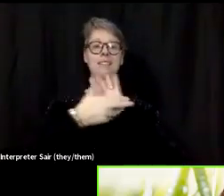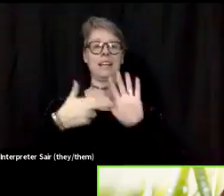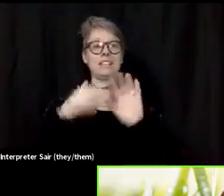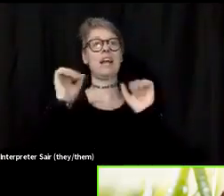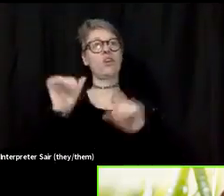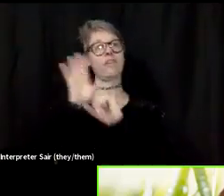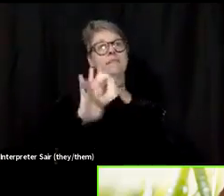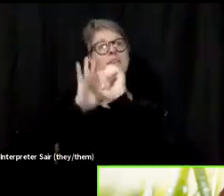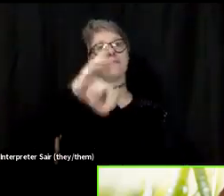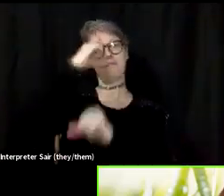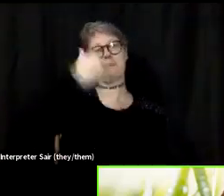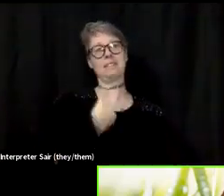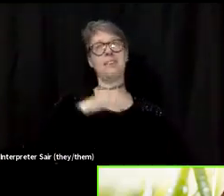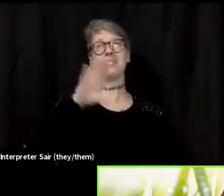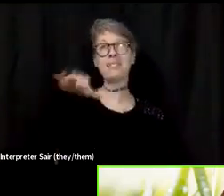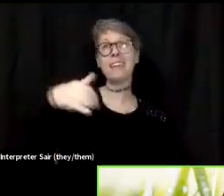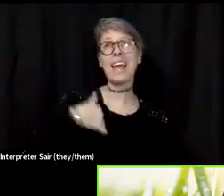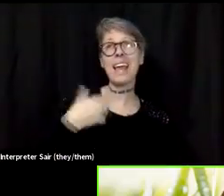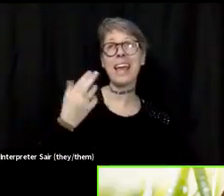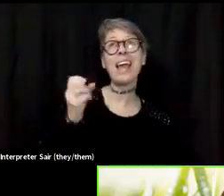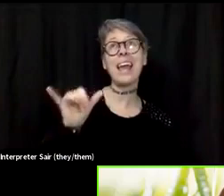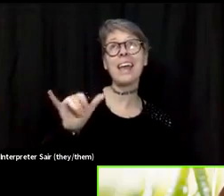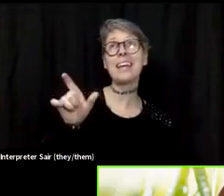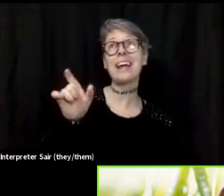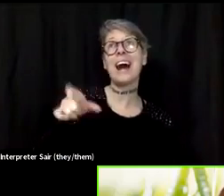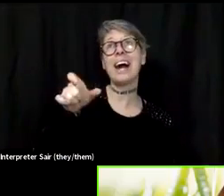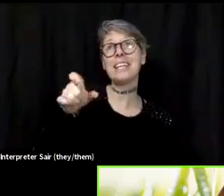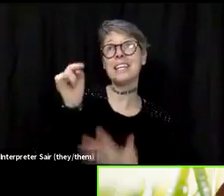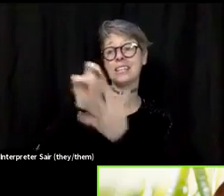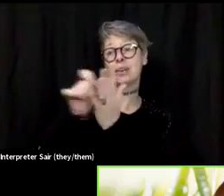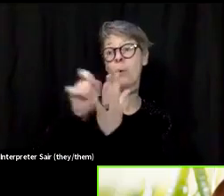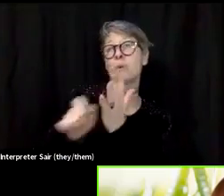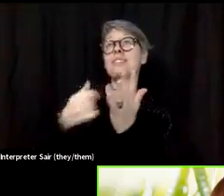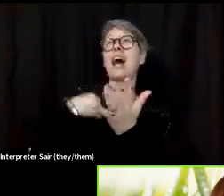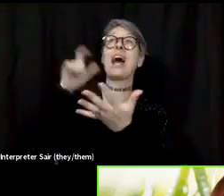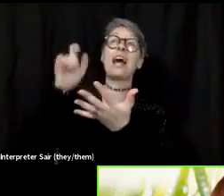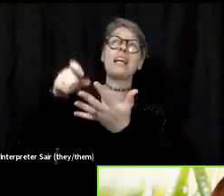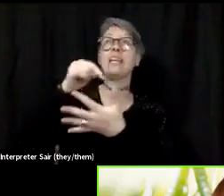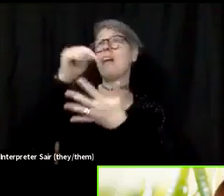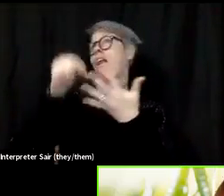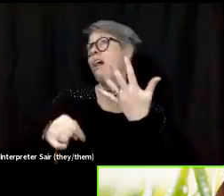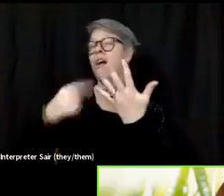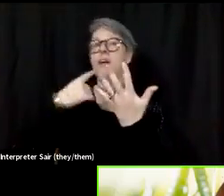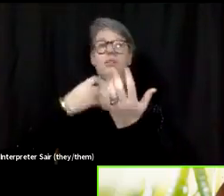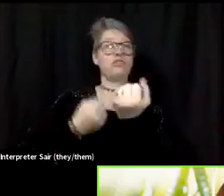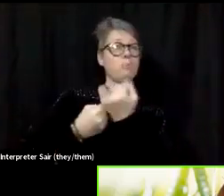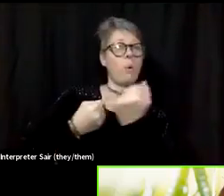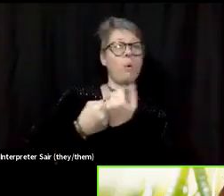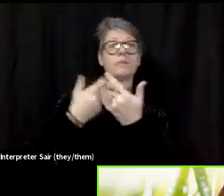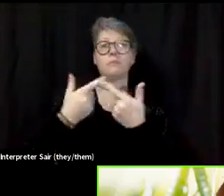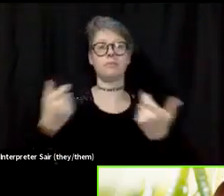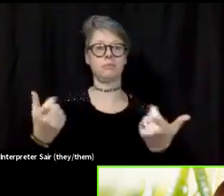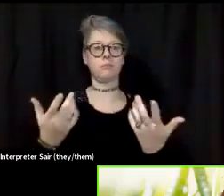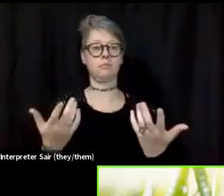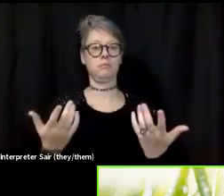at if I had to diagnose at if I had a diagnosis, I would have been able to say, hey. can I get those notes. to the disability to part to the disability department,